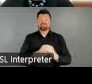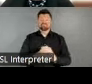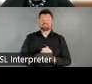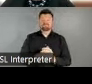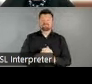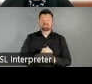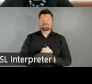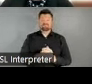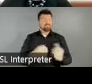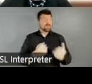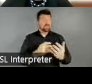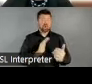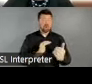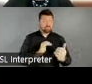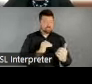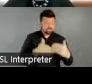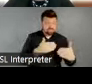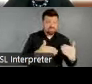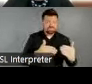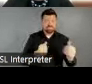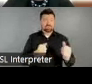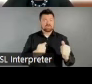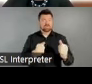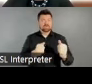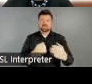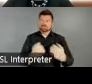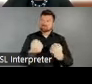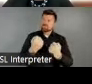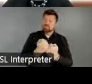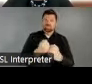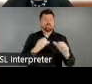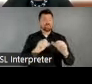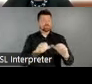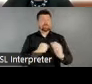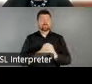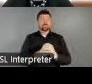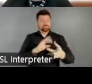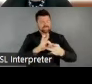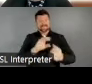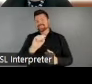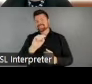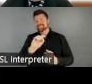the direction we're taking to create synergies and work strategically with regional, state, and local